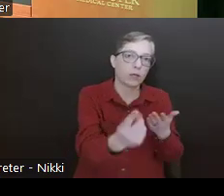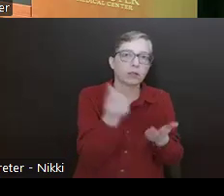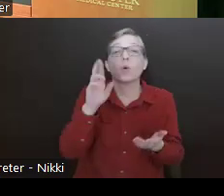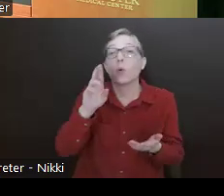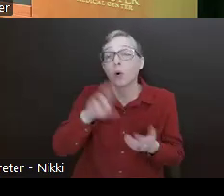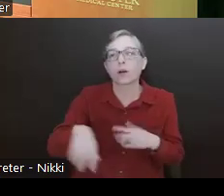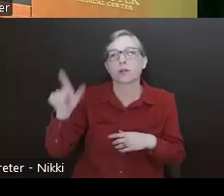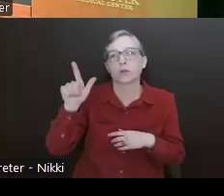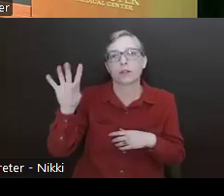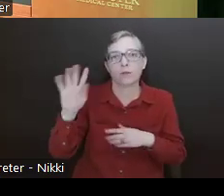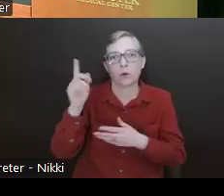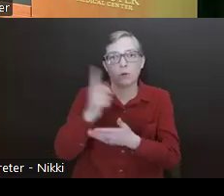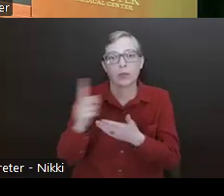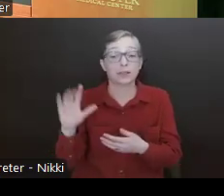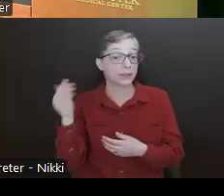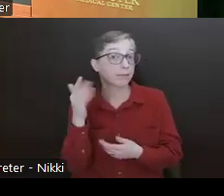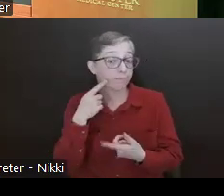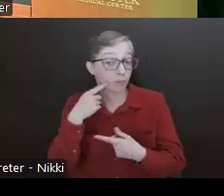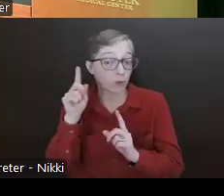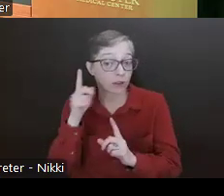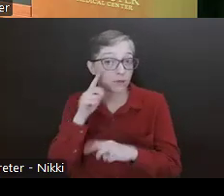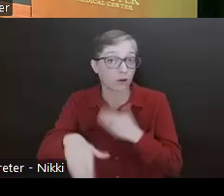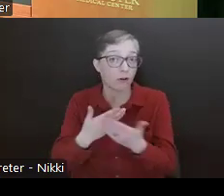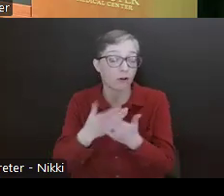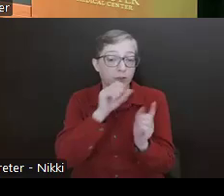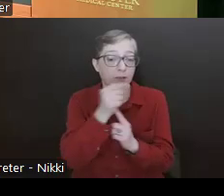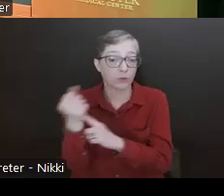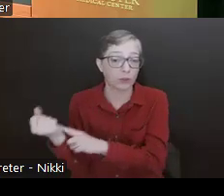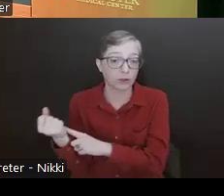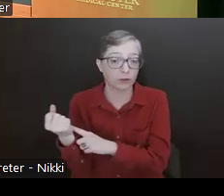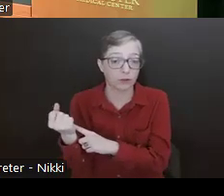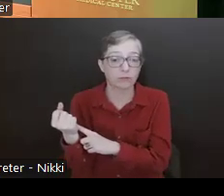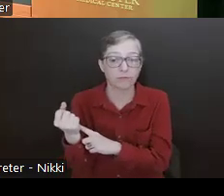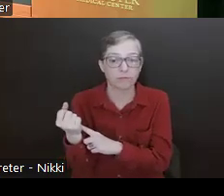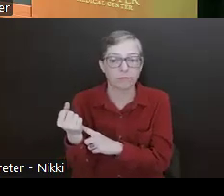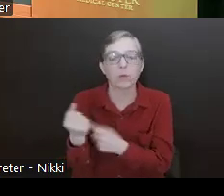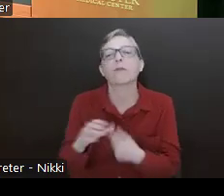almost all of the different cases uh in looking at CAD patients um I would say the effect sizes again